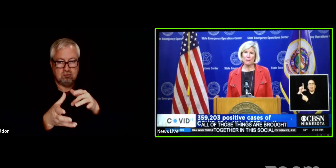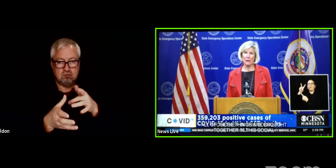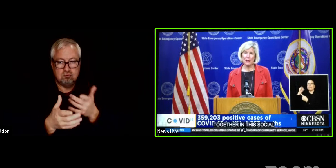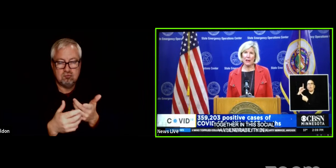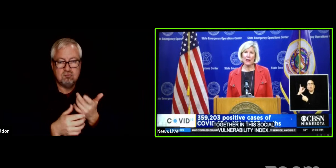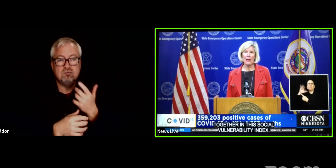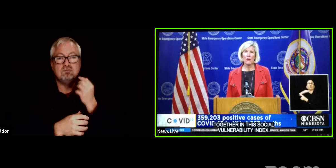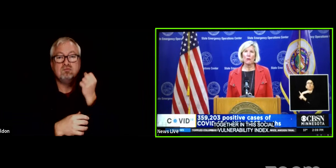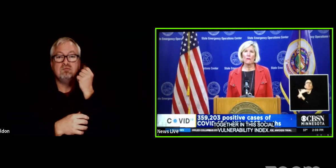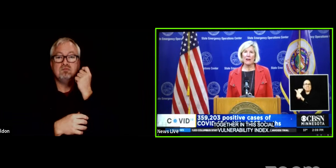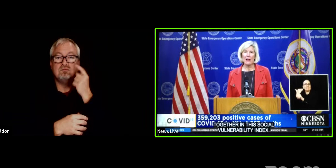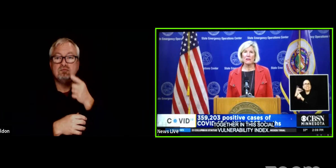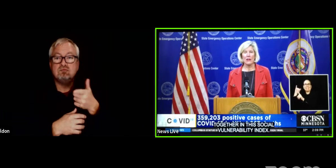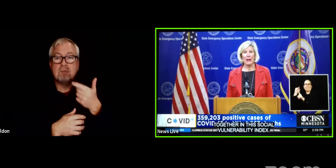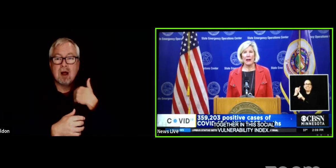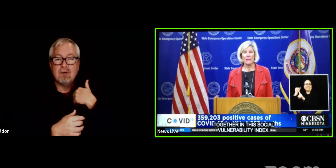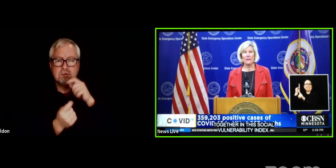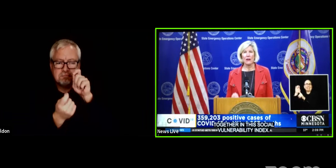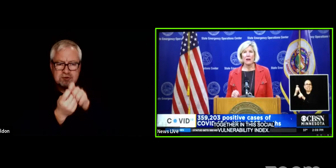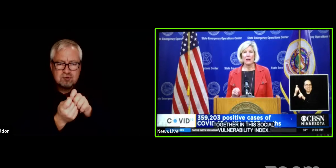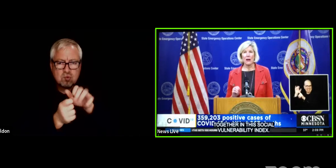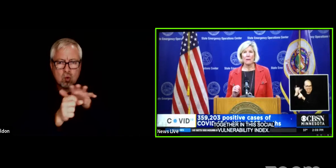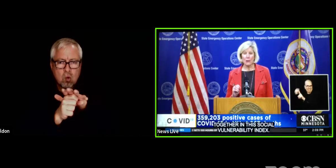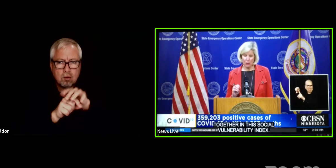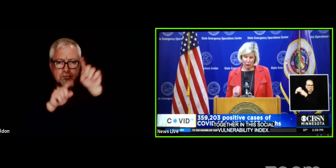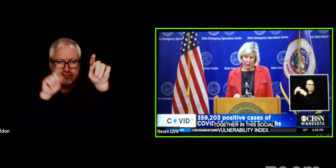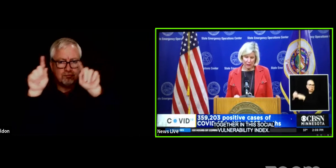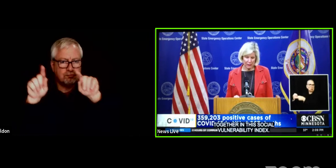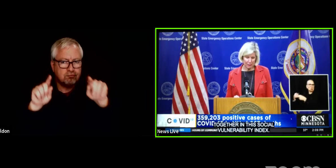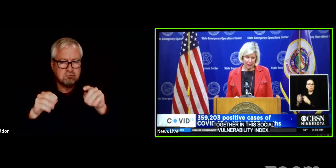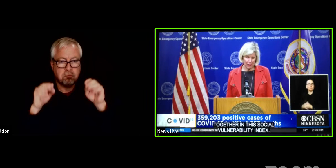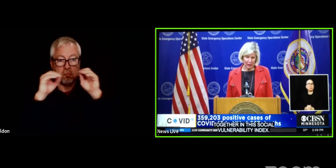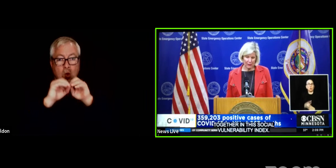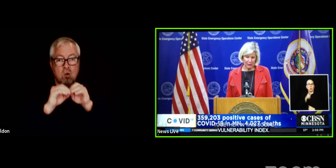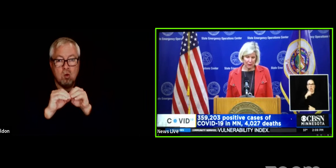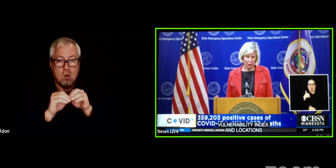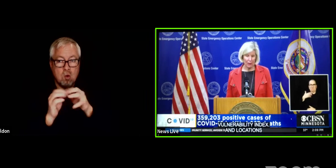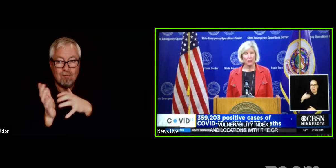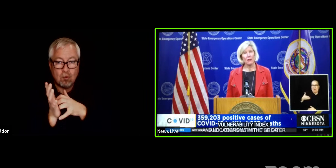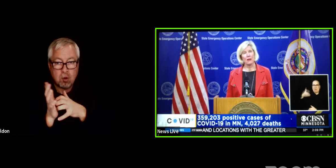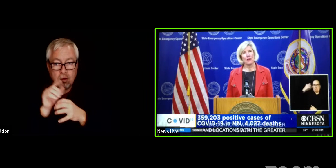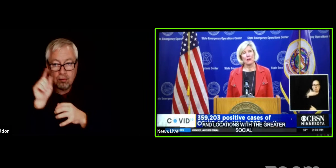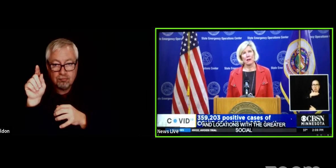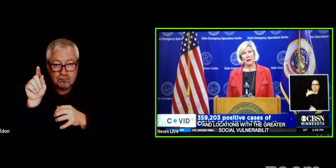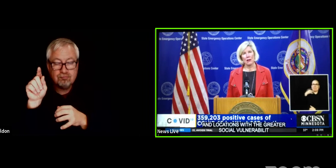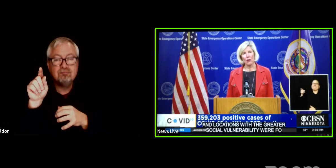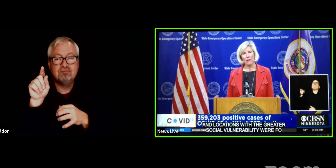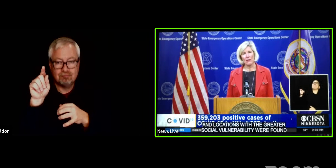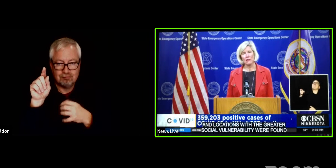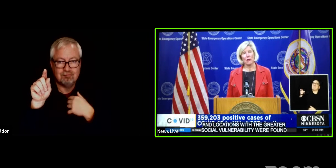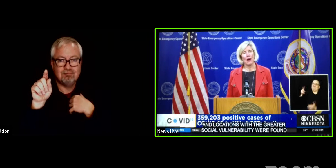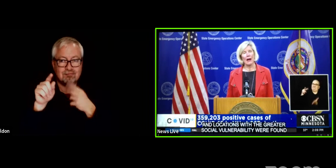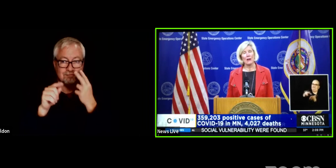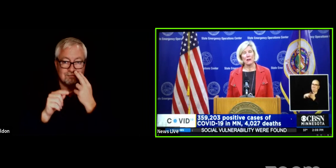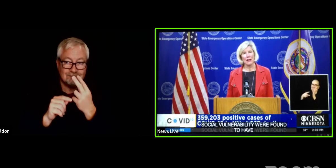VULNERABILITY WERE FOUND TO HAVE GREATER DISPARITIES WITH COVID SO HIGHER CASE